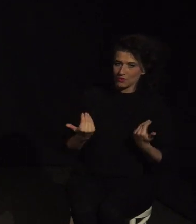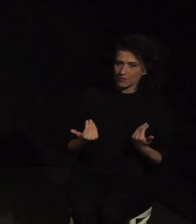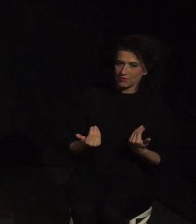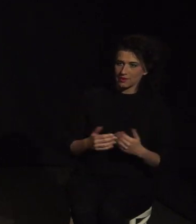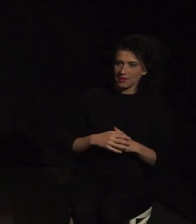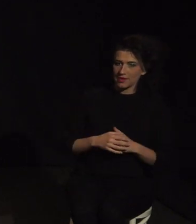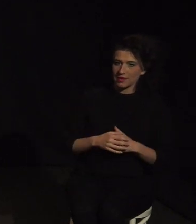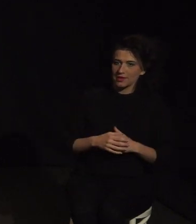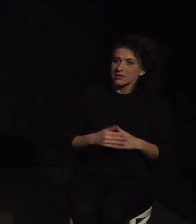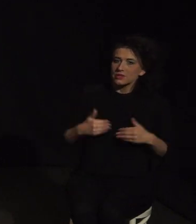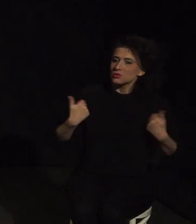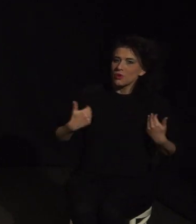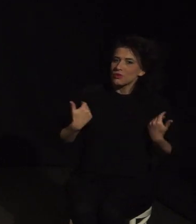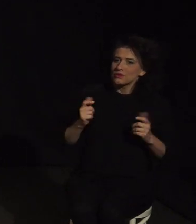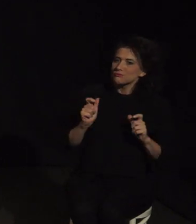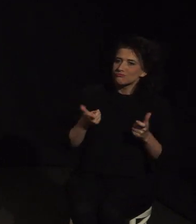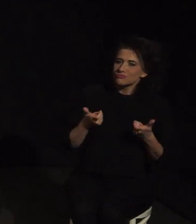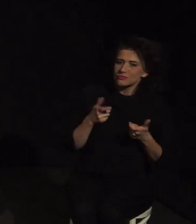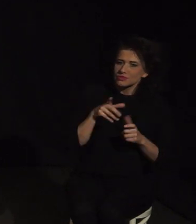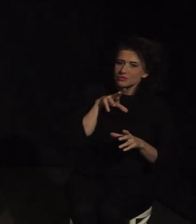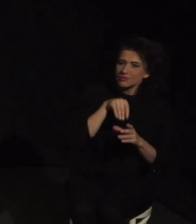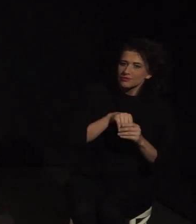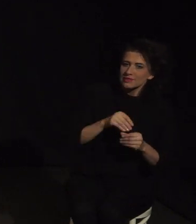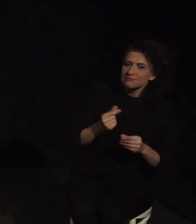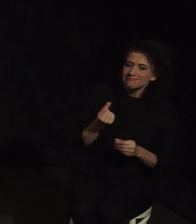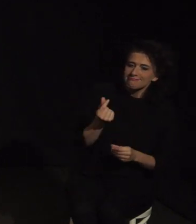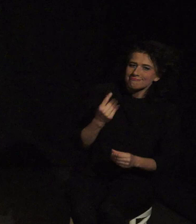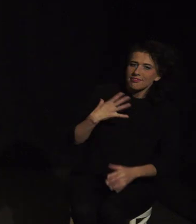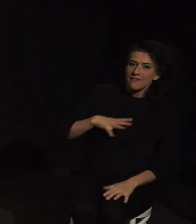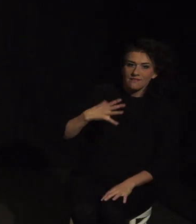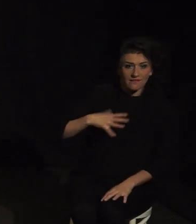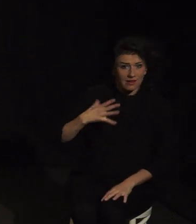I need to tell him what it is and that it's precious.